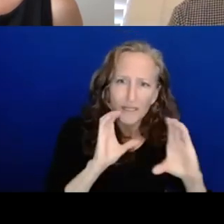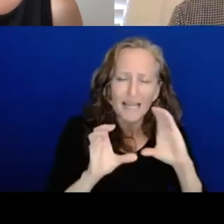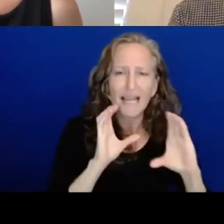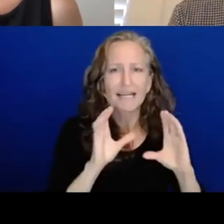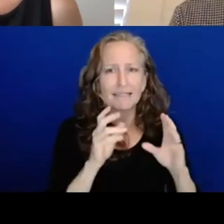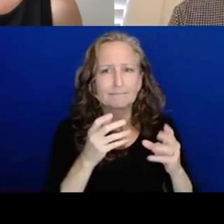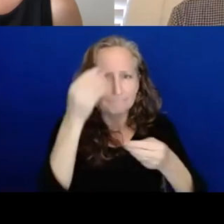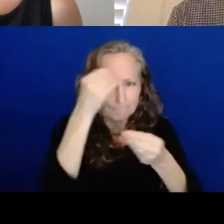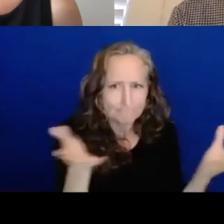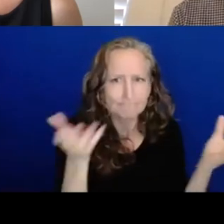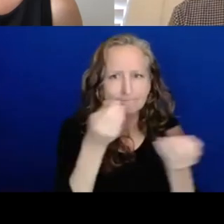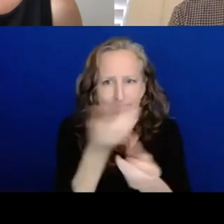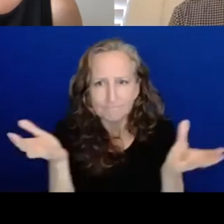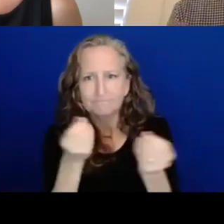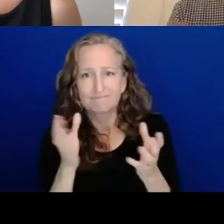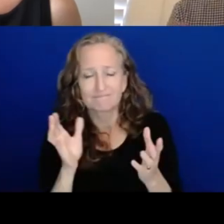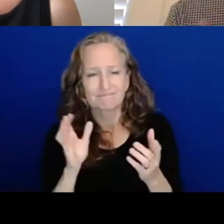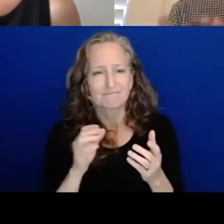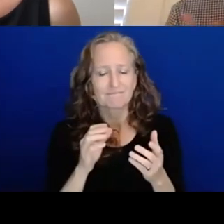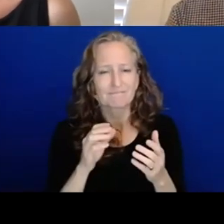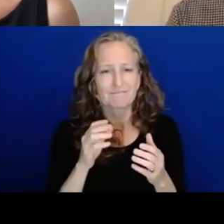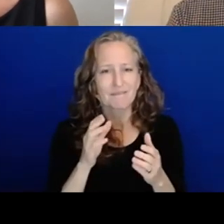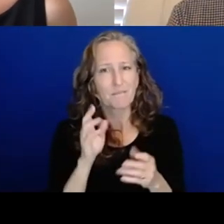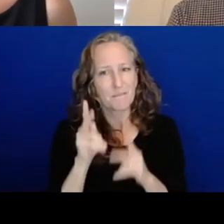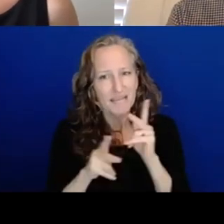to a lot of people who are on edge still and processing a lot of things differently. I